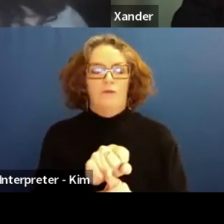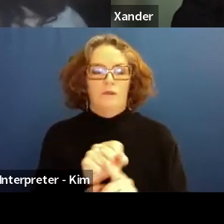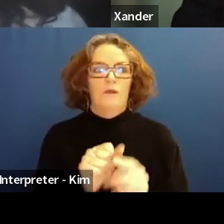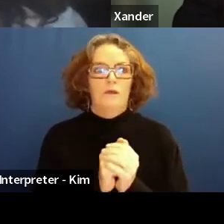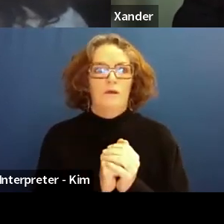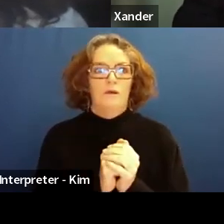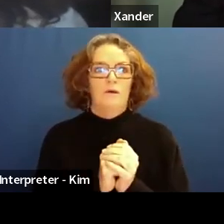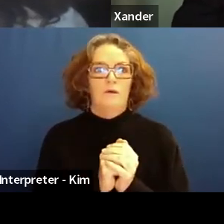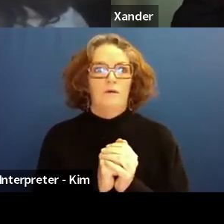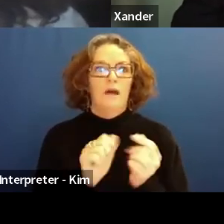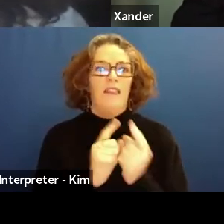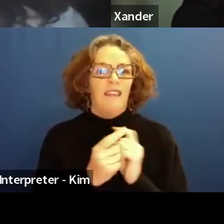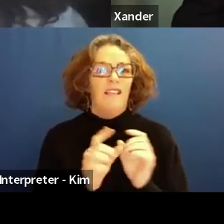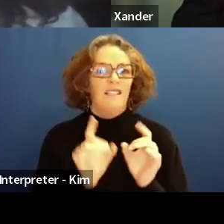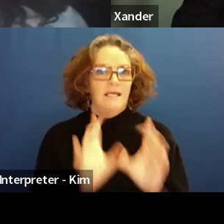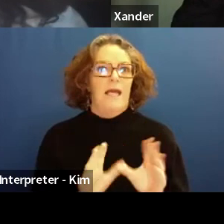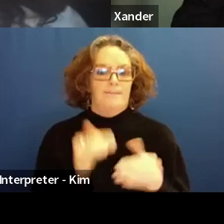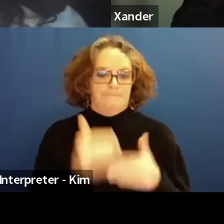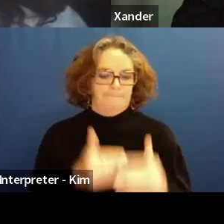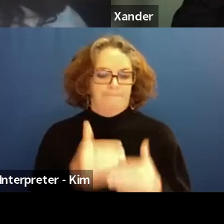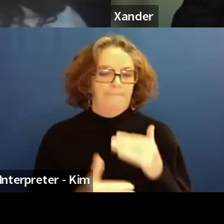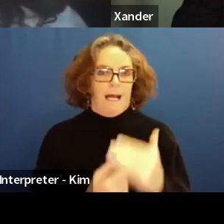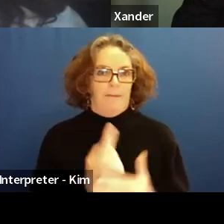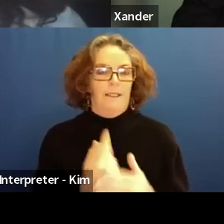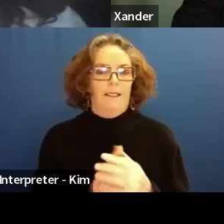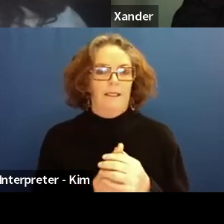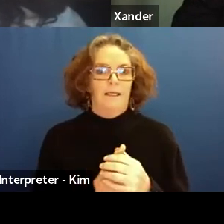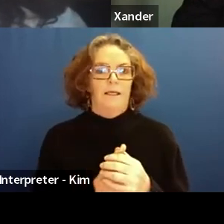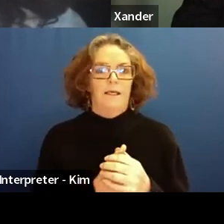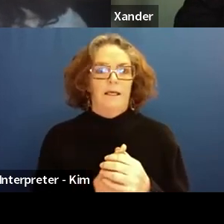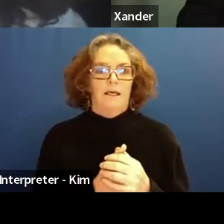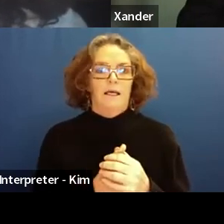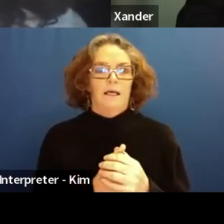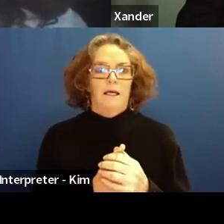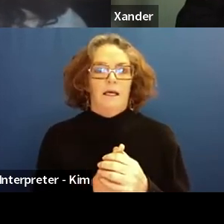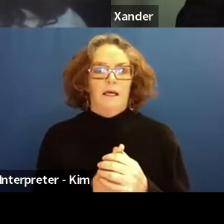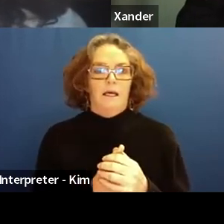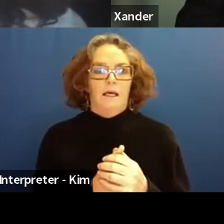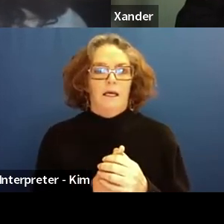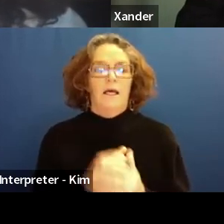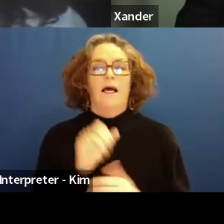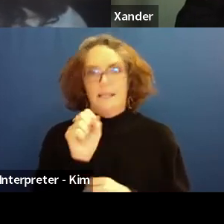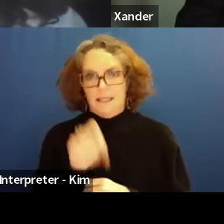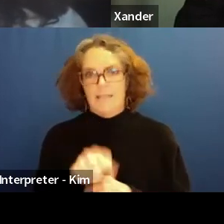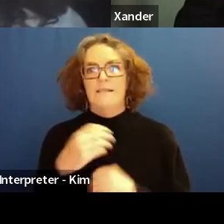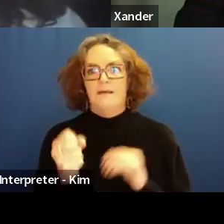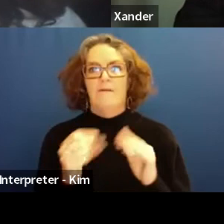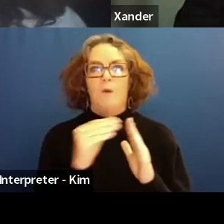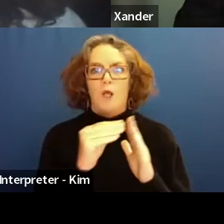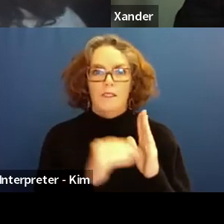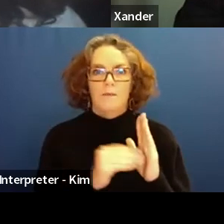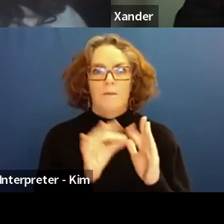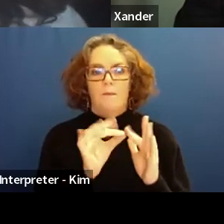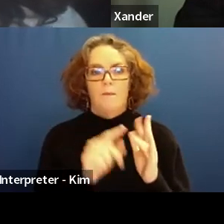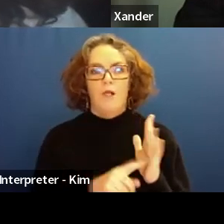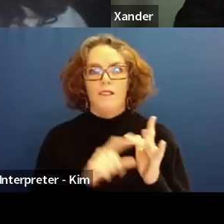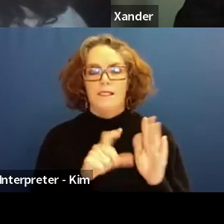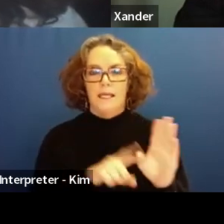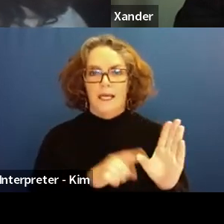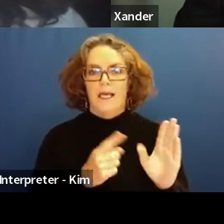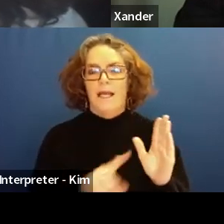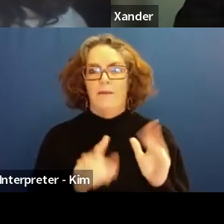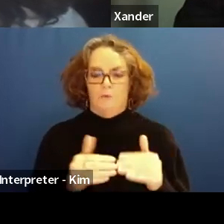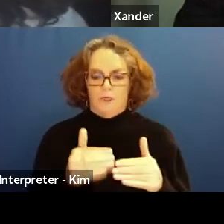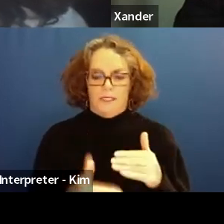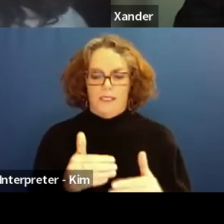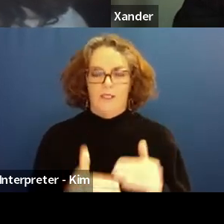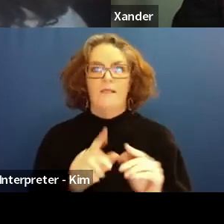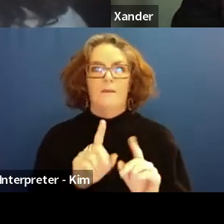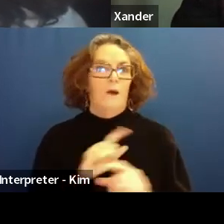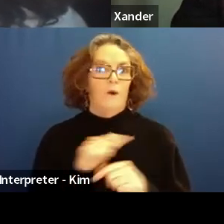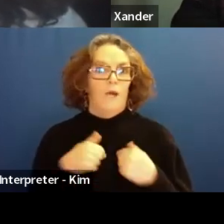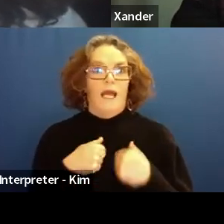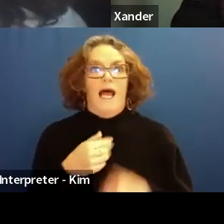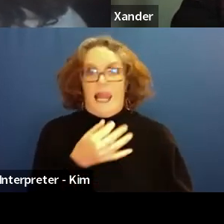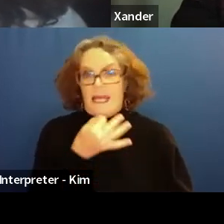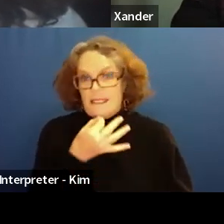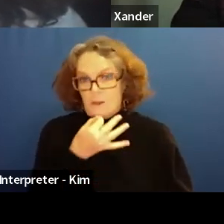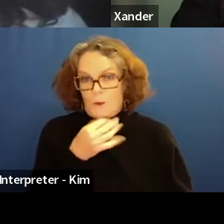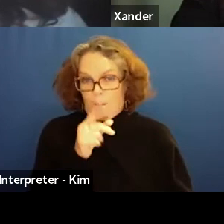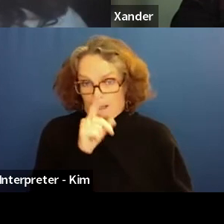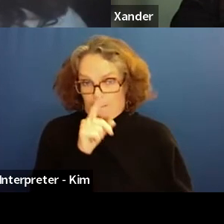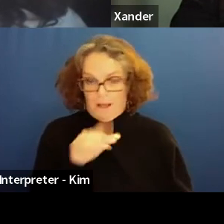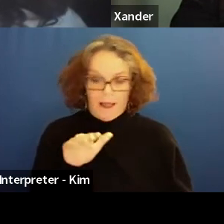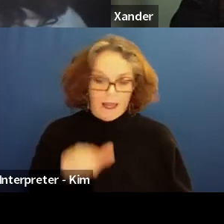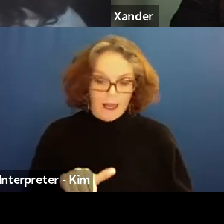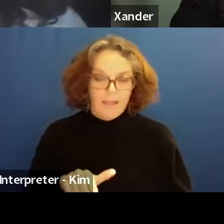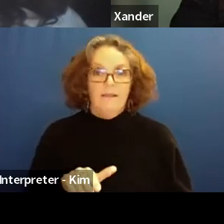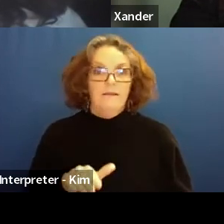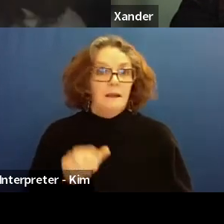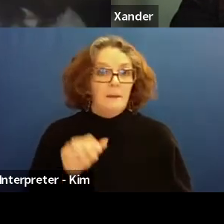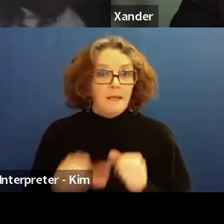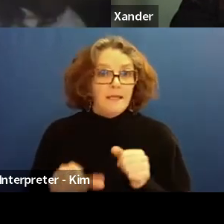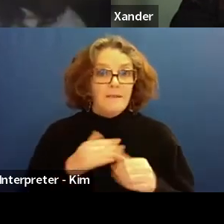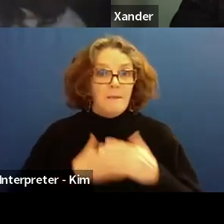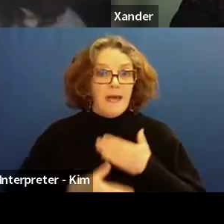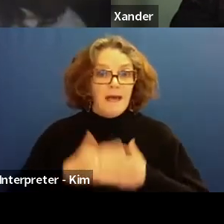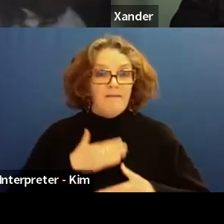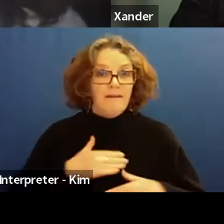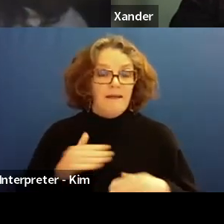But I think but the most important things is to remember that yes there's policies and procedures in place that are underway little people, and little people aren't the best behaved creatures at the best of times, or and kids with additional needs.